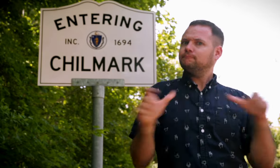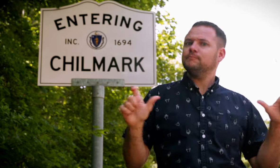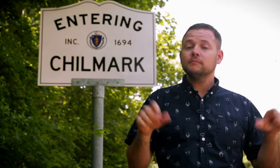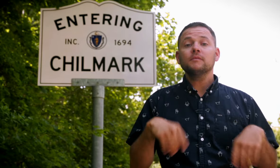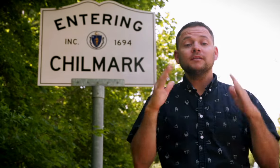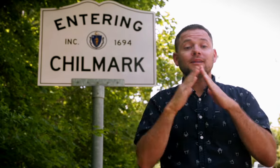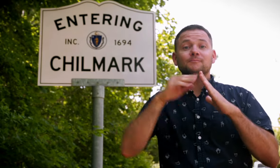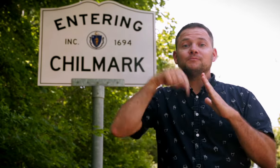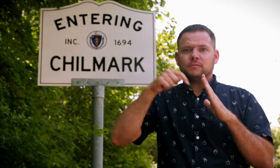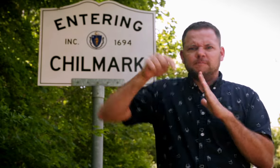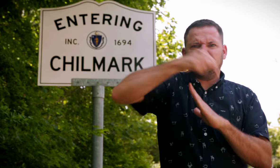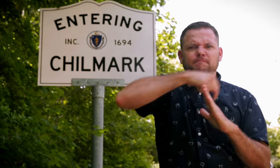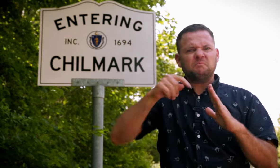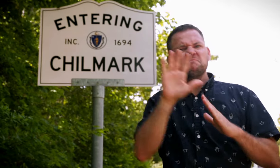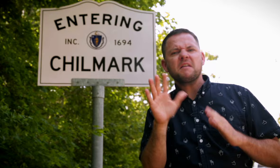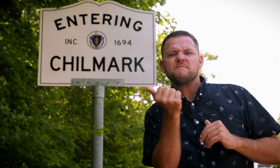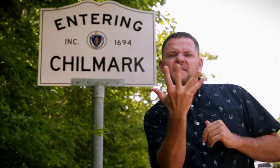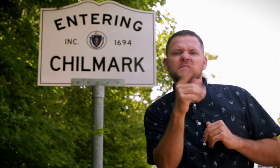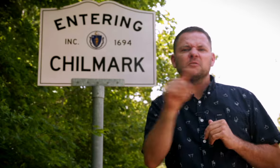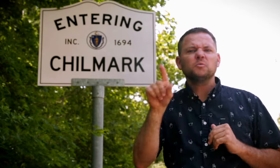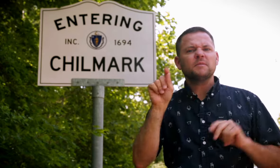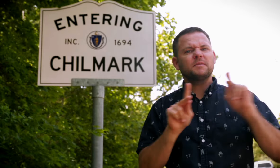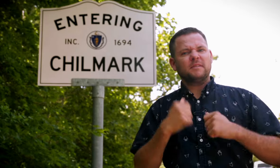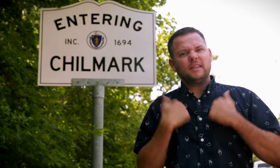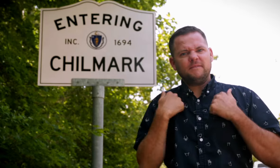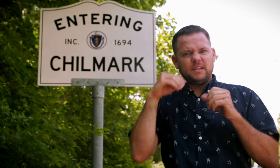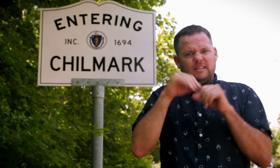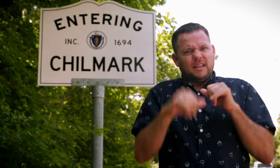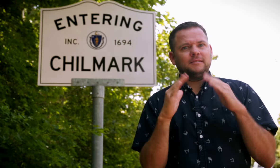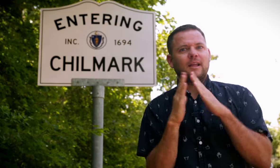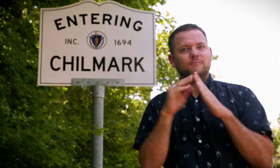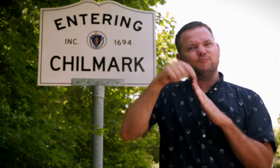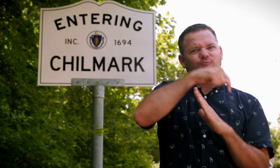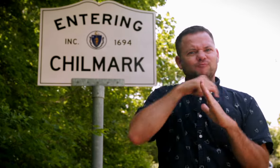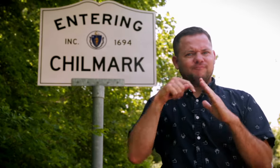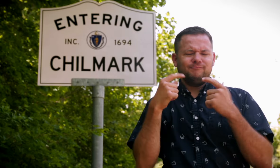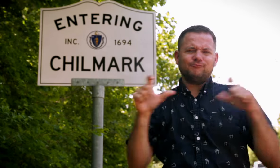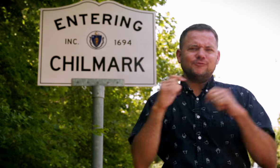So the population was sizable in town. There were about 15-20 deaf people living in town at any one time.